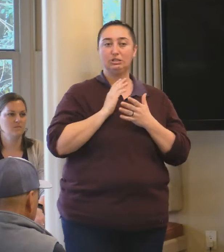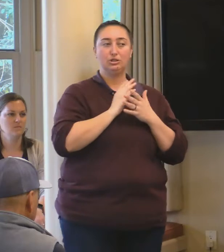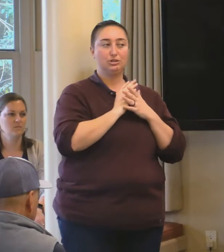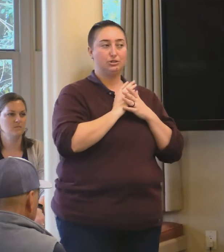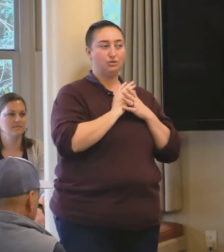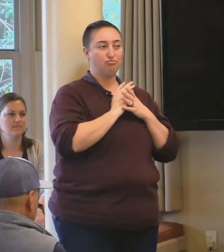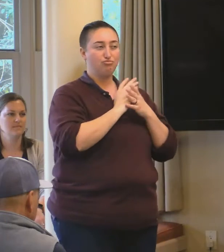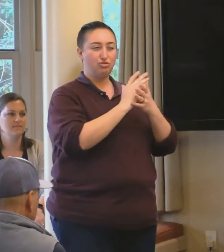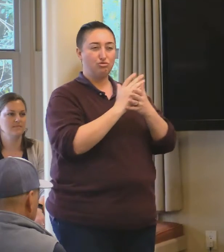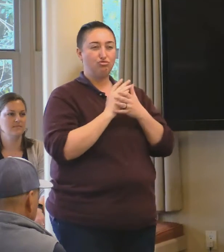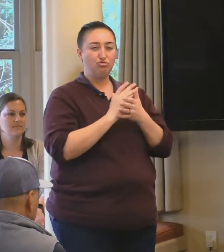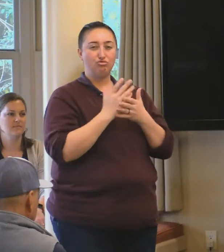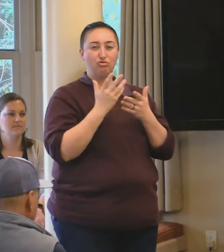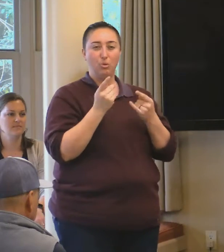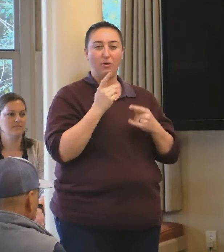experience over the last two weeksful